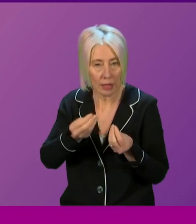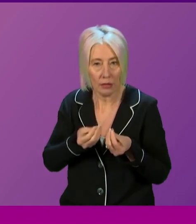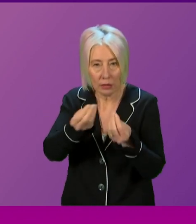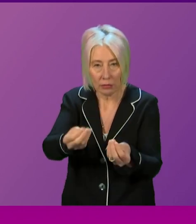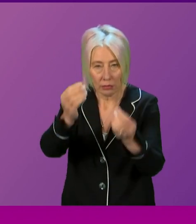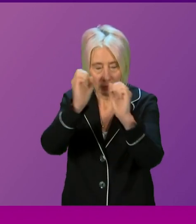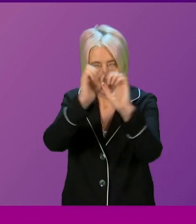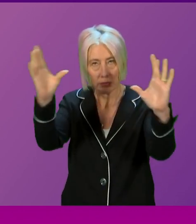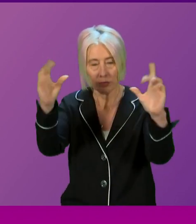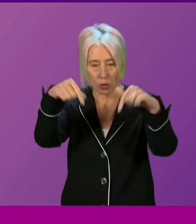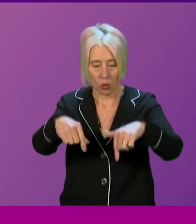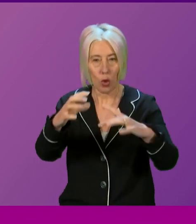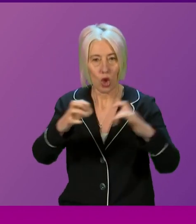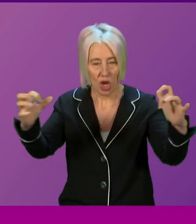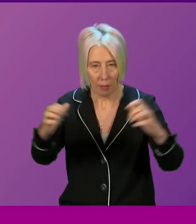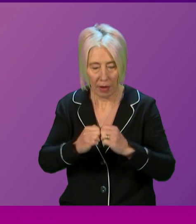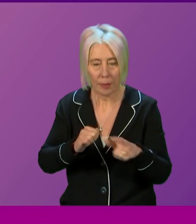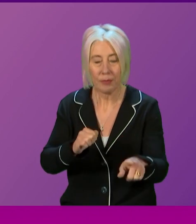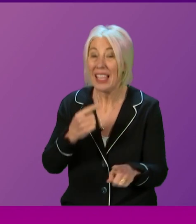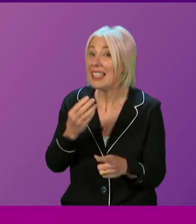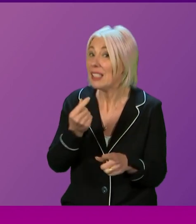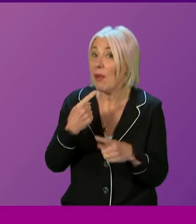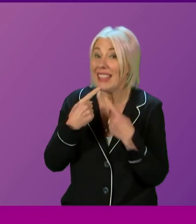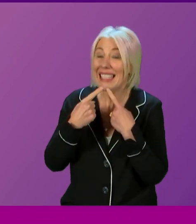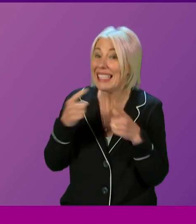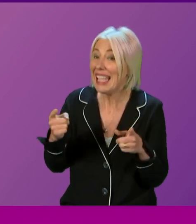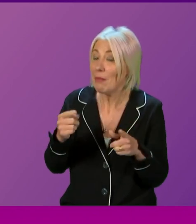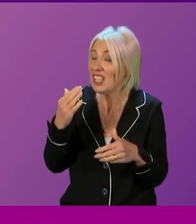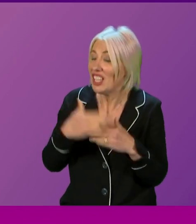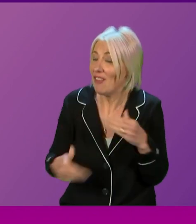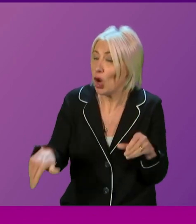chamber. There are statements that he did not include in his point of order that I will give: